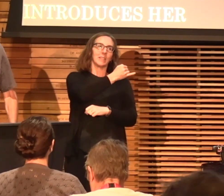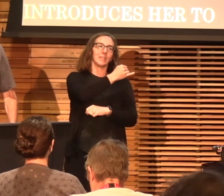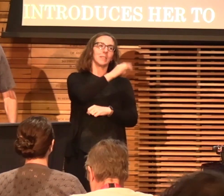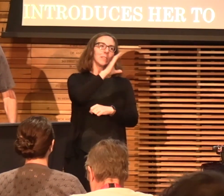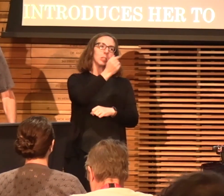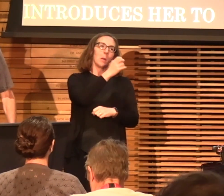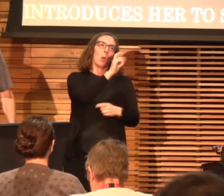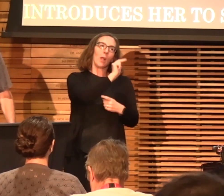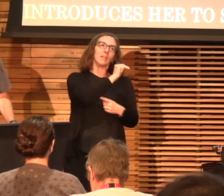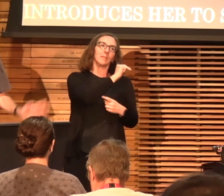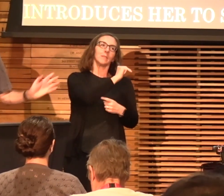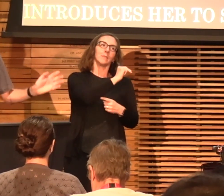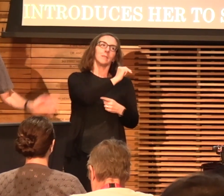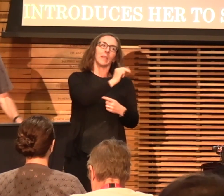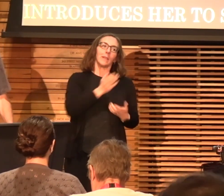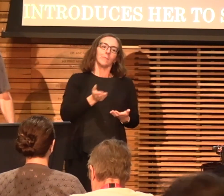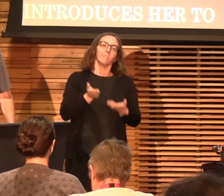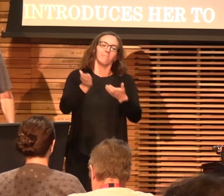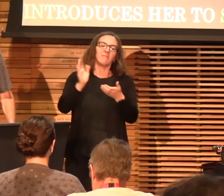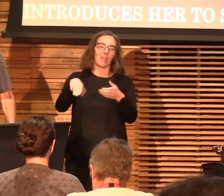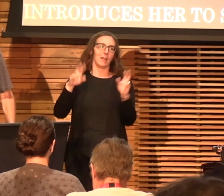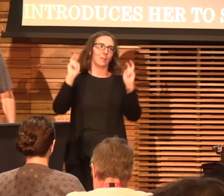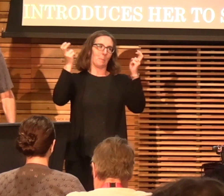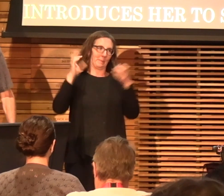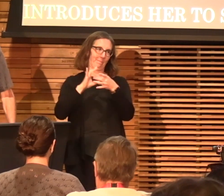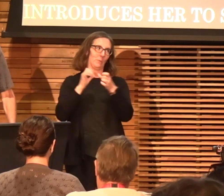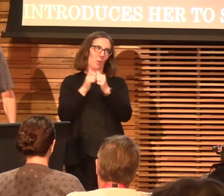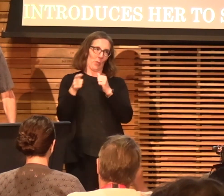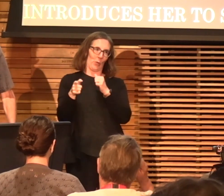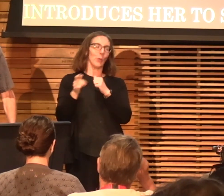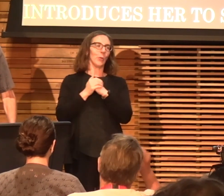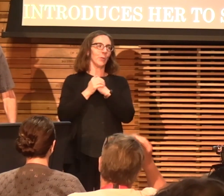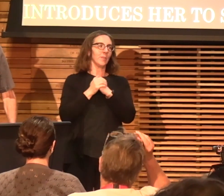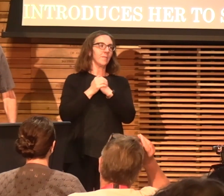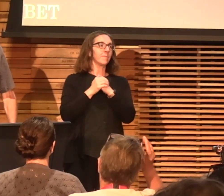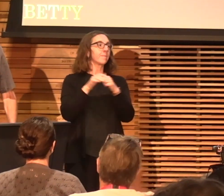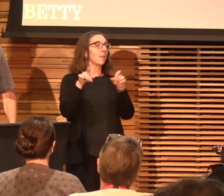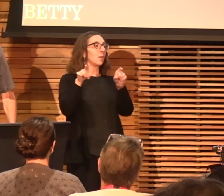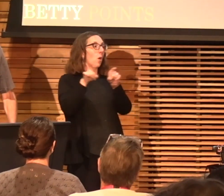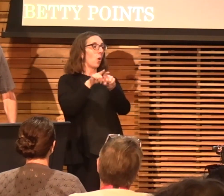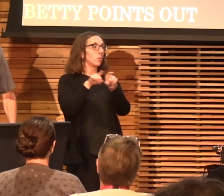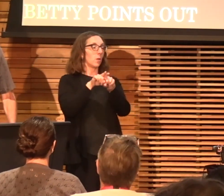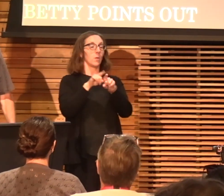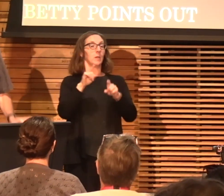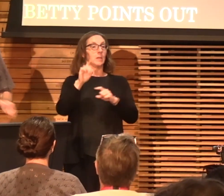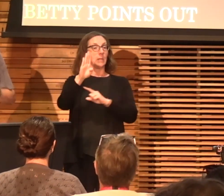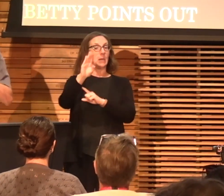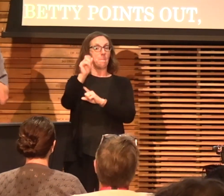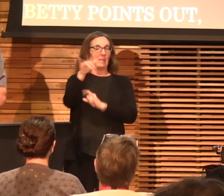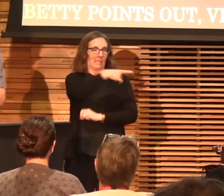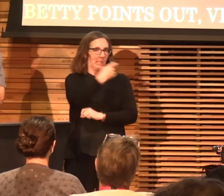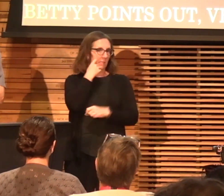And he's also, as Betsy points out, very influential in her...